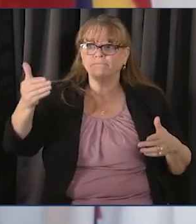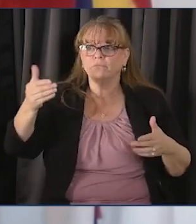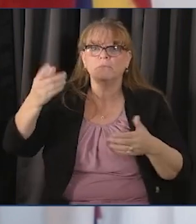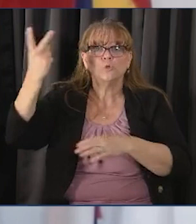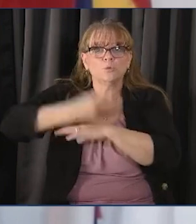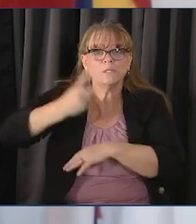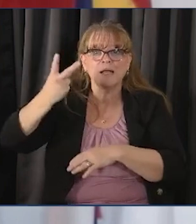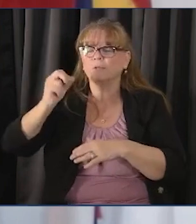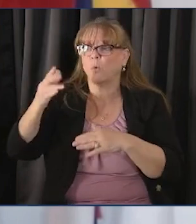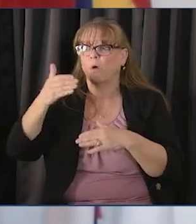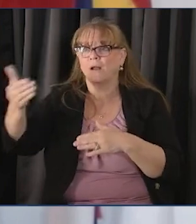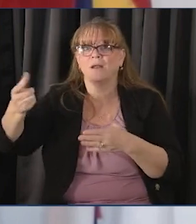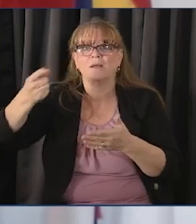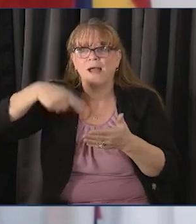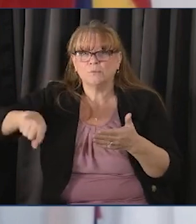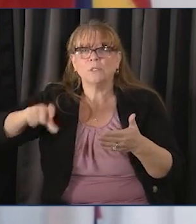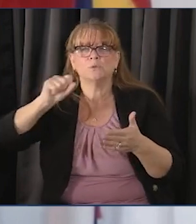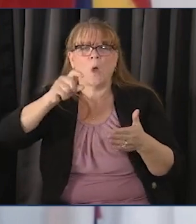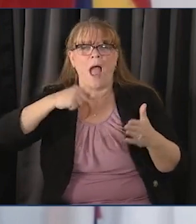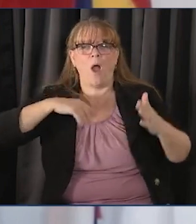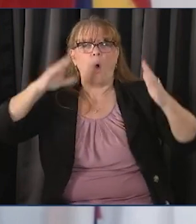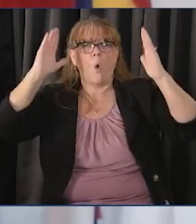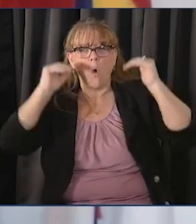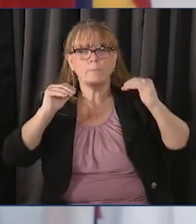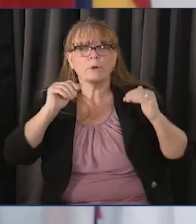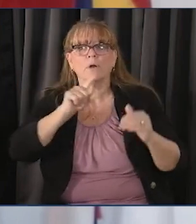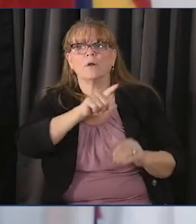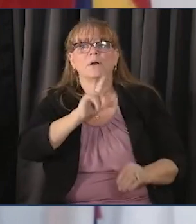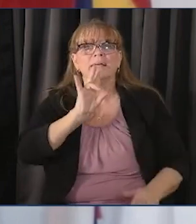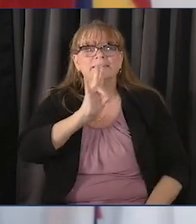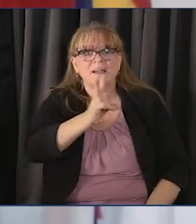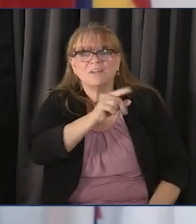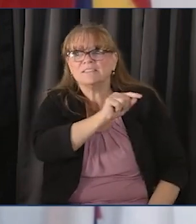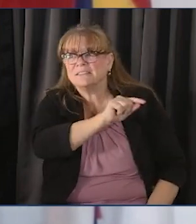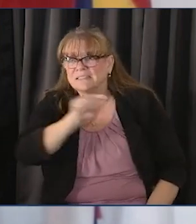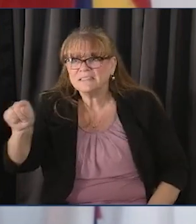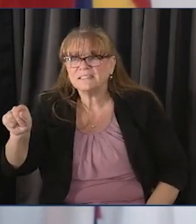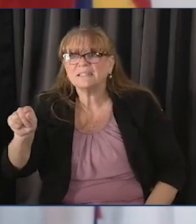to make sure that they have the opportunity to get vaccinated uh it's it's easy to get